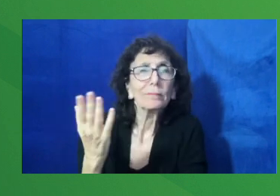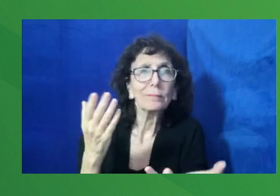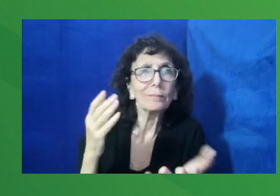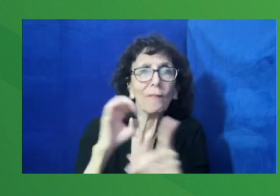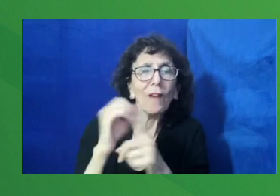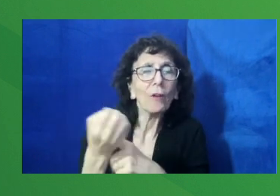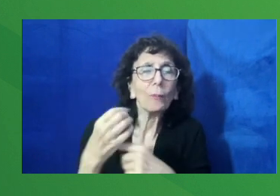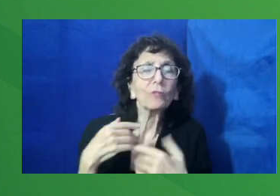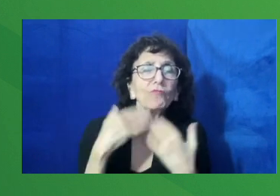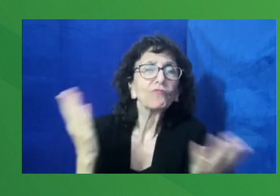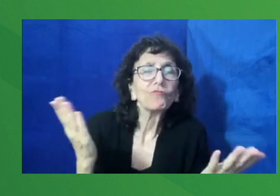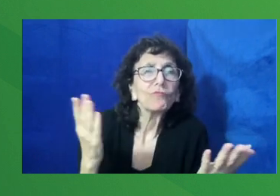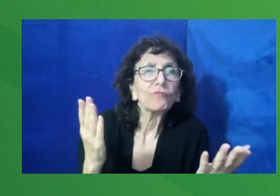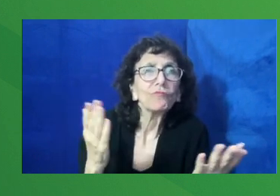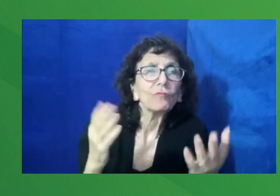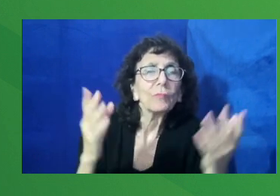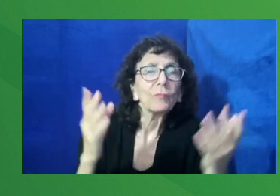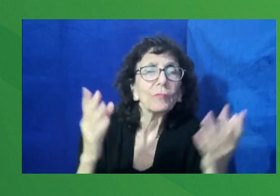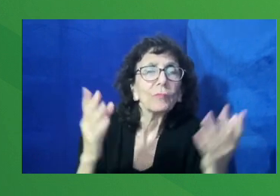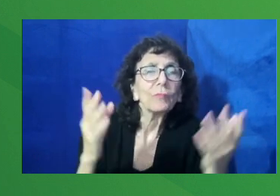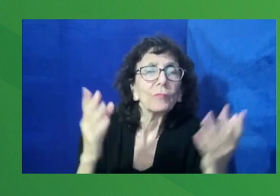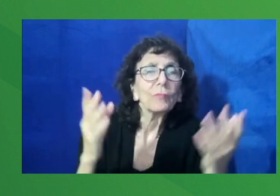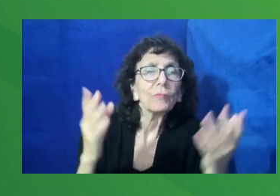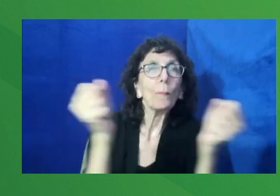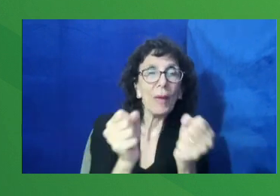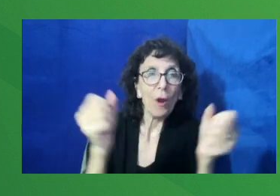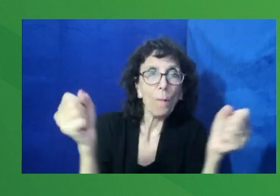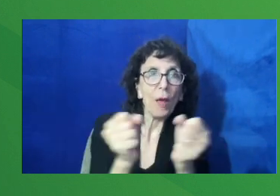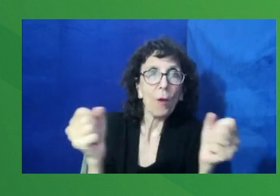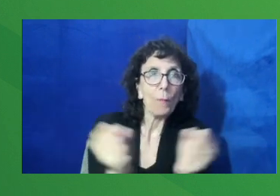interest or did not have an interest in the environmental issue so as to create some sort of